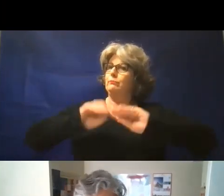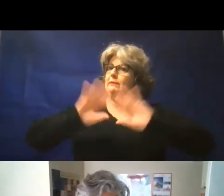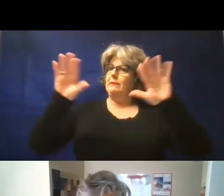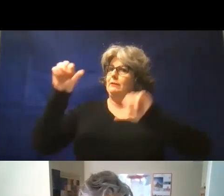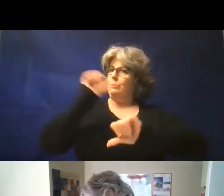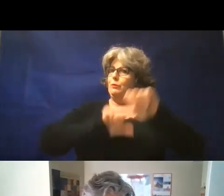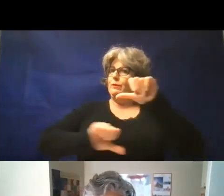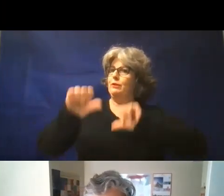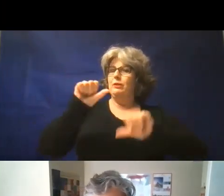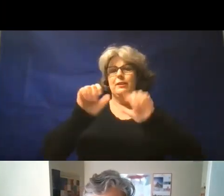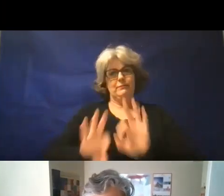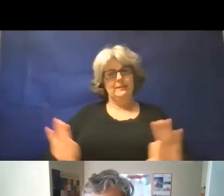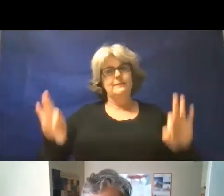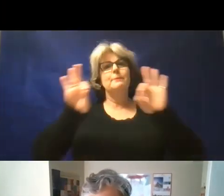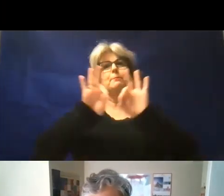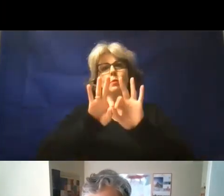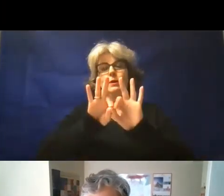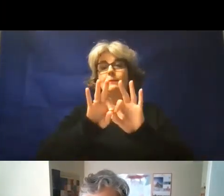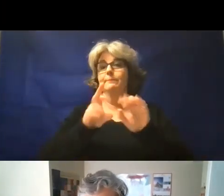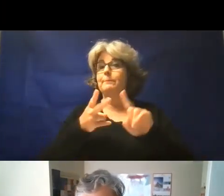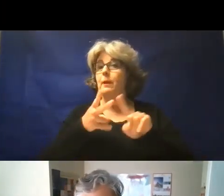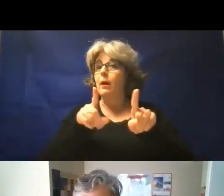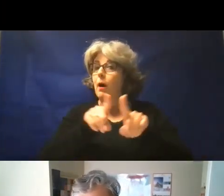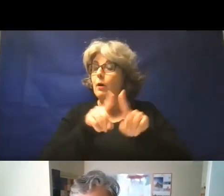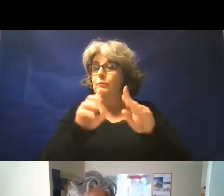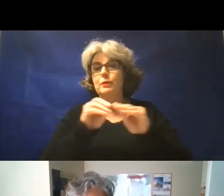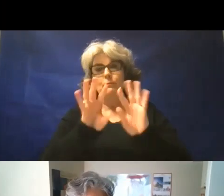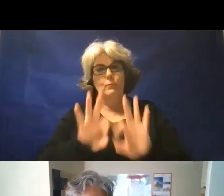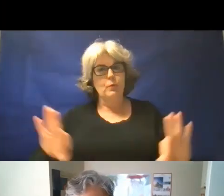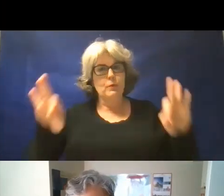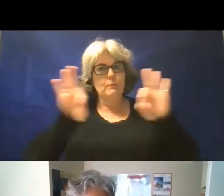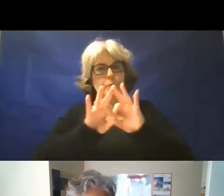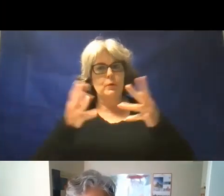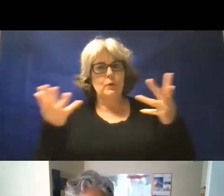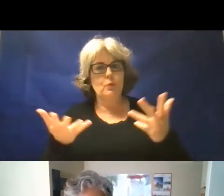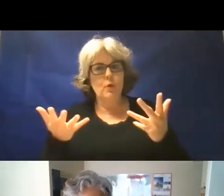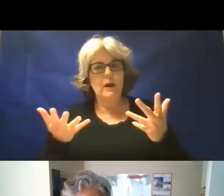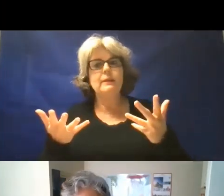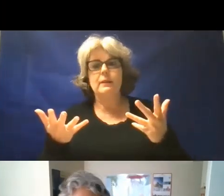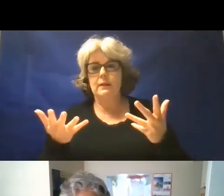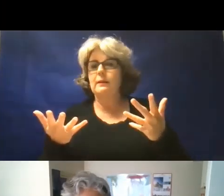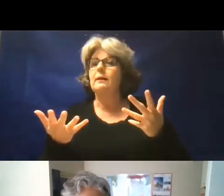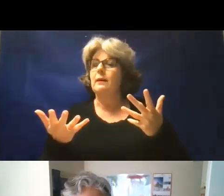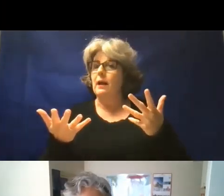essential and the other thing that's incredibly important out of the standing committee that